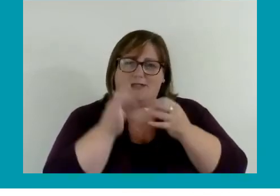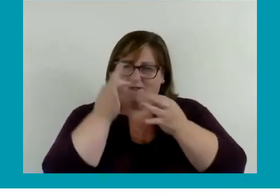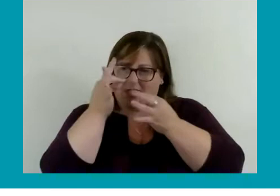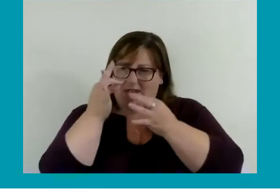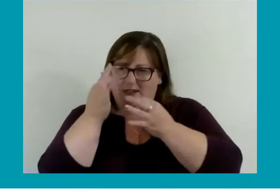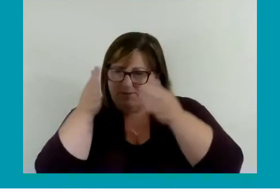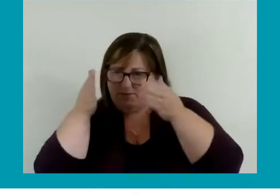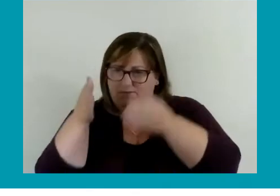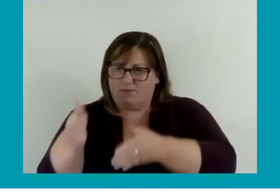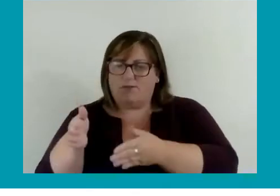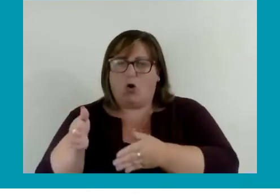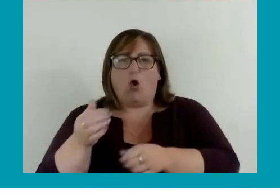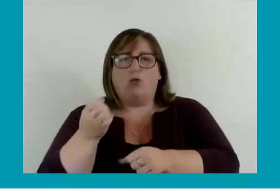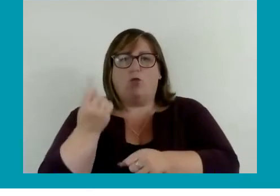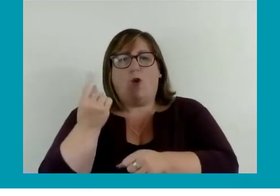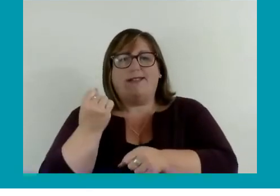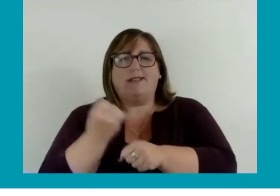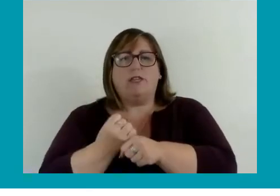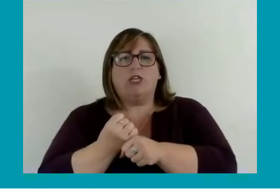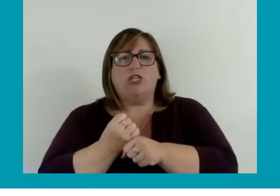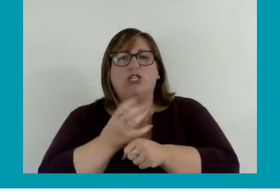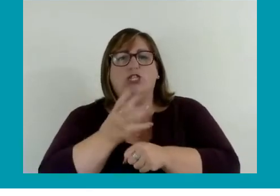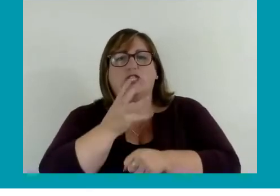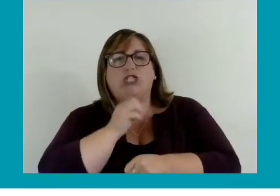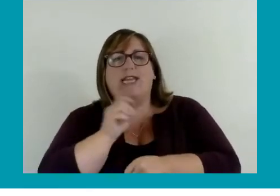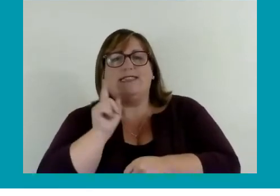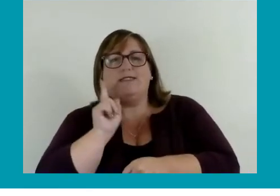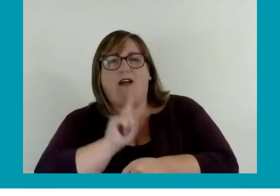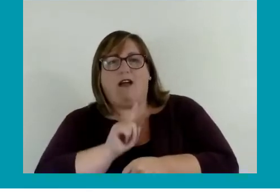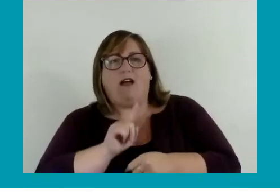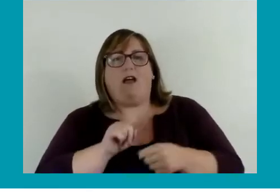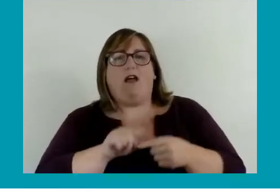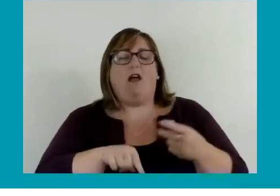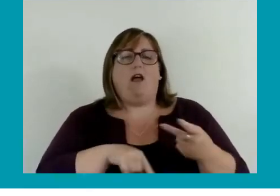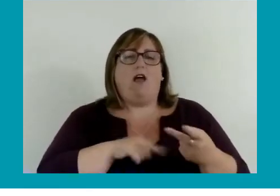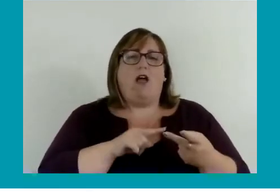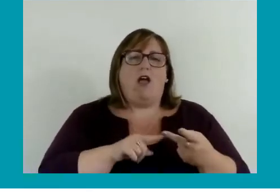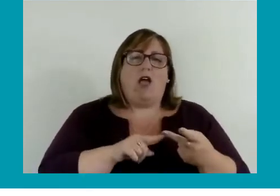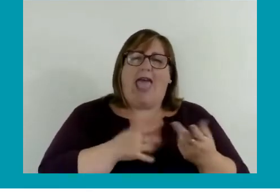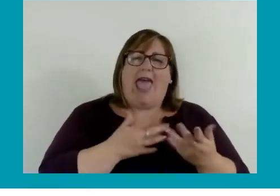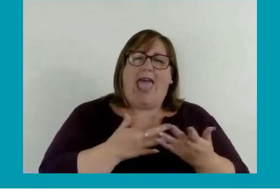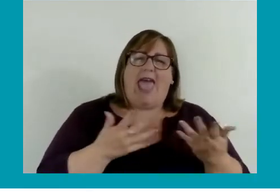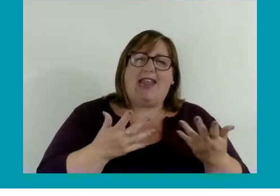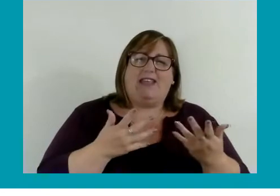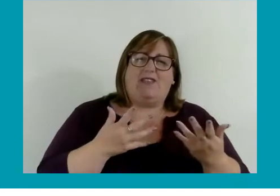and we make a real point of removing any legacy issues or um points from the job description